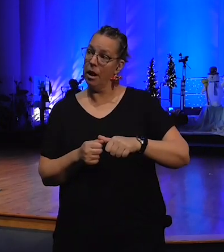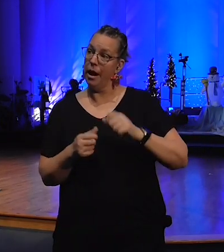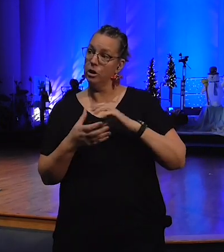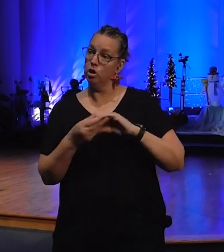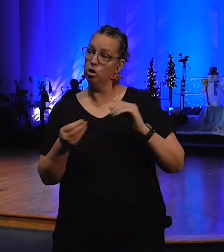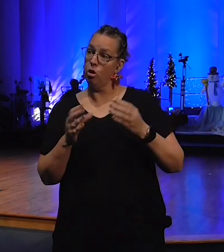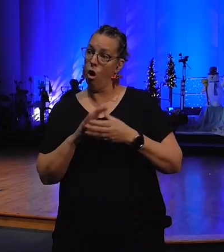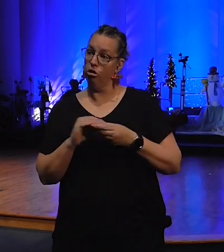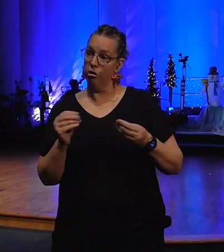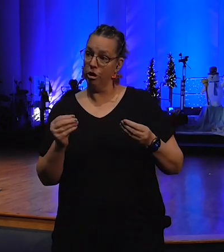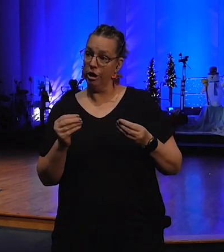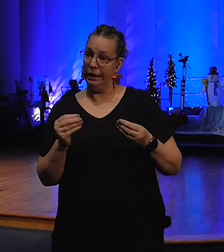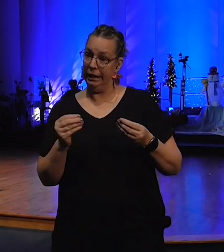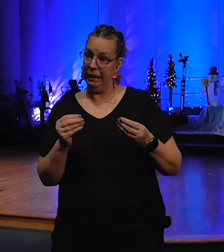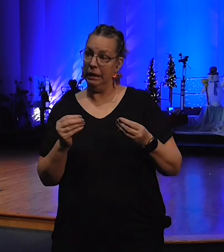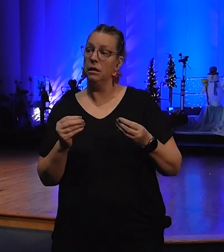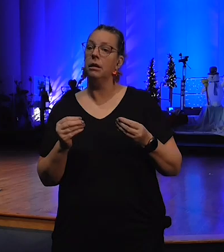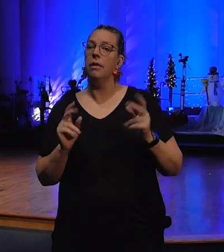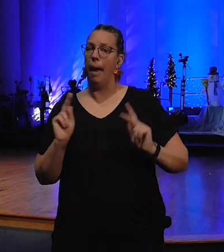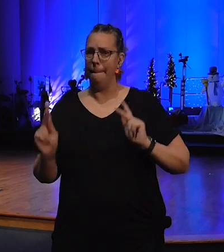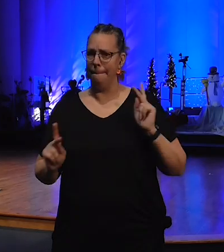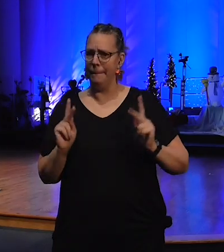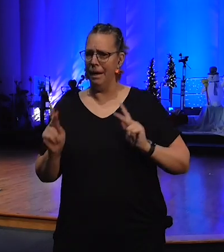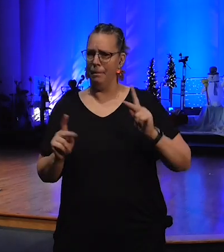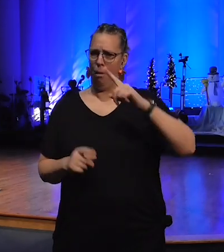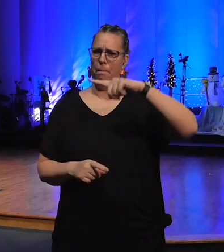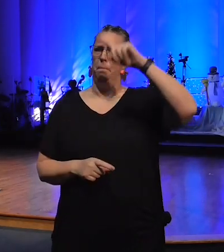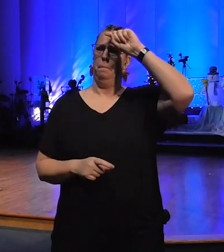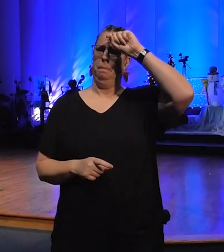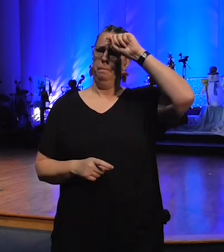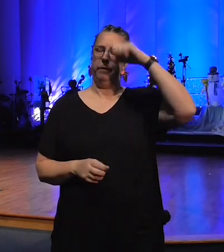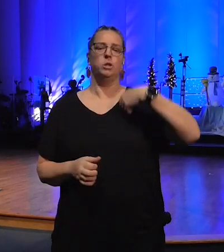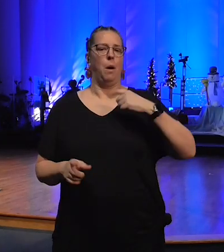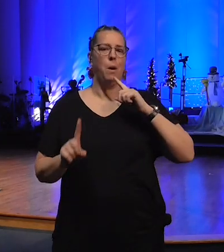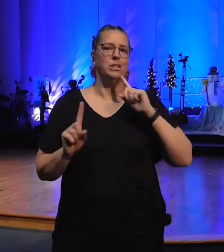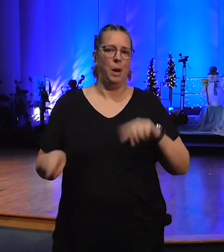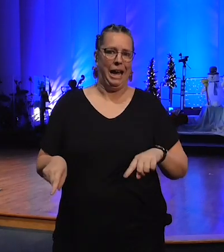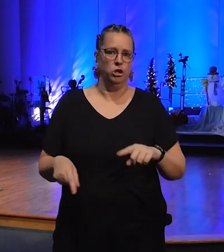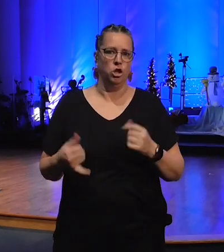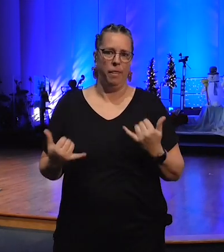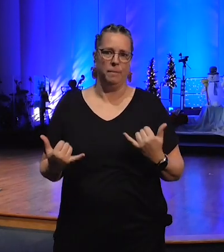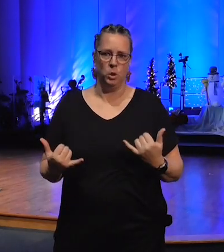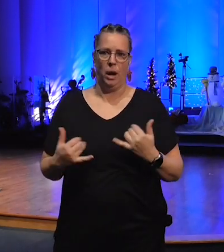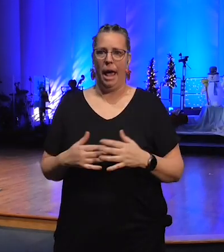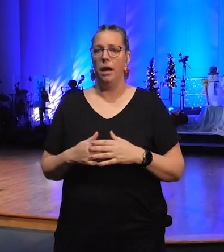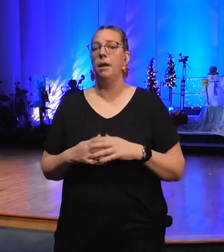and they uh there's a you know a story that goes along with it but a lot of people have questions